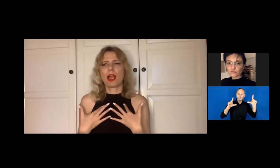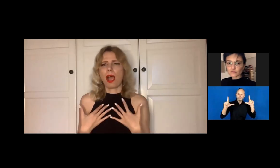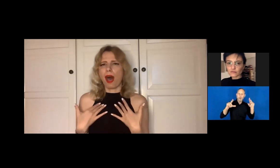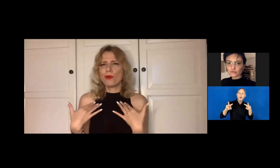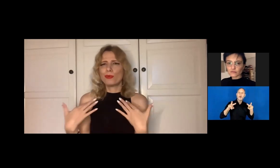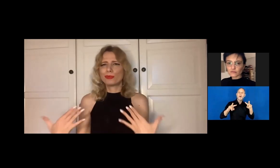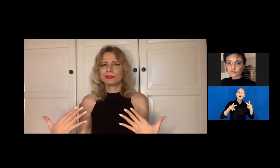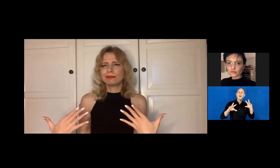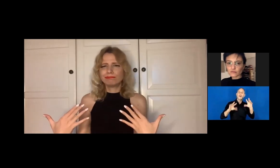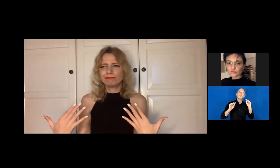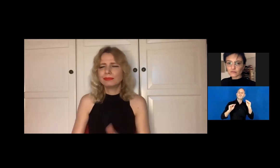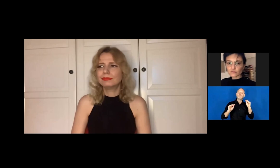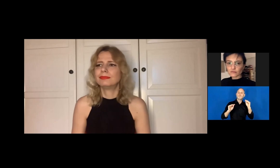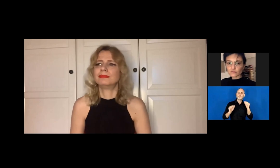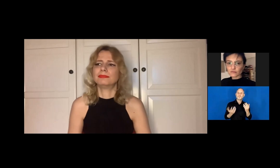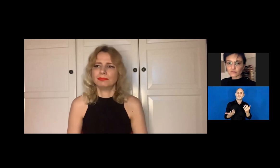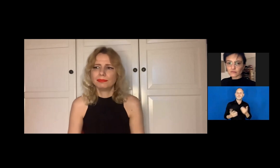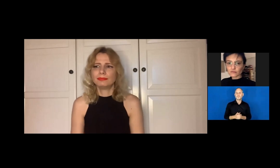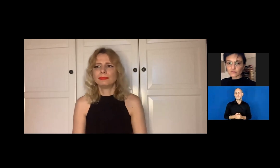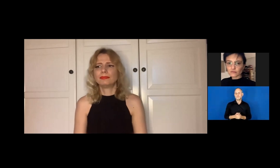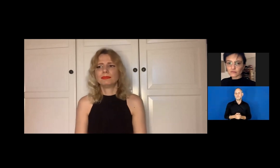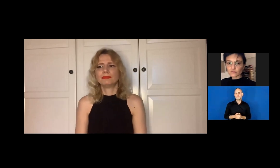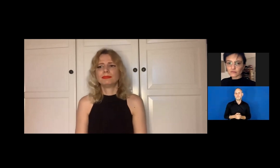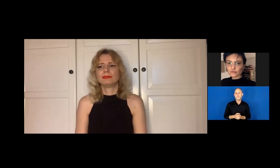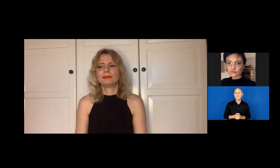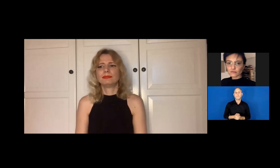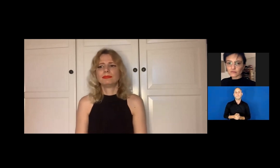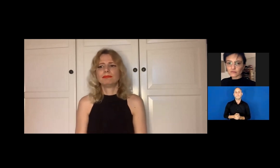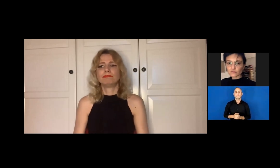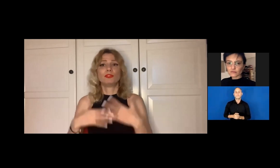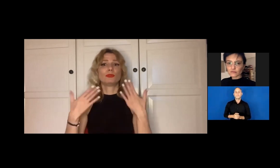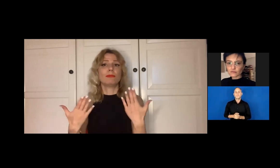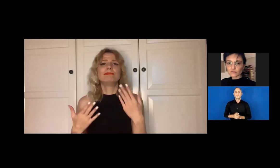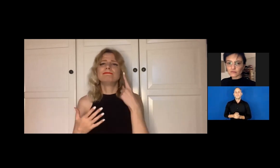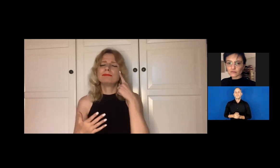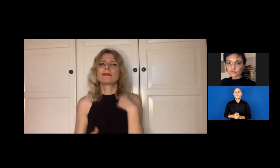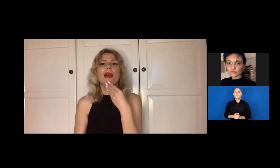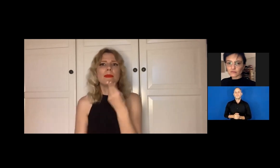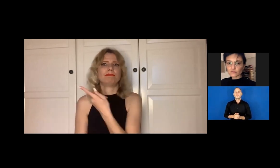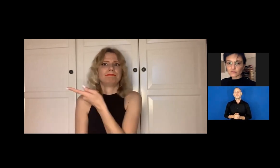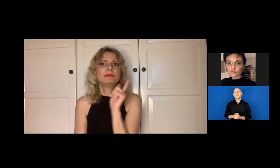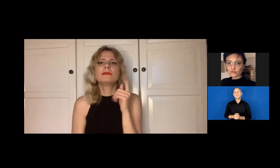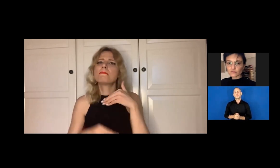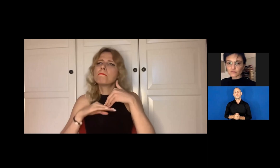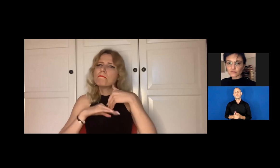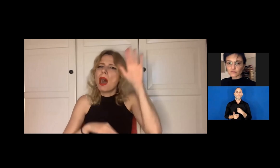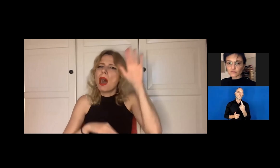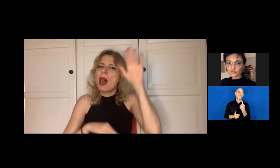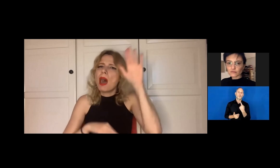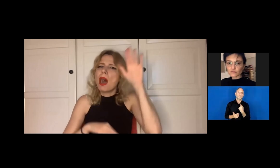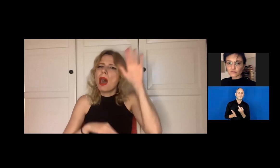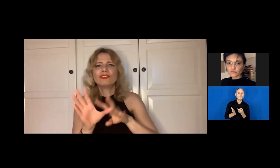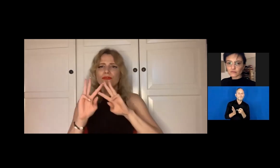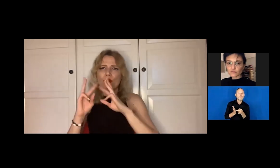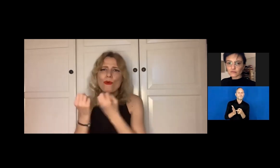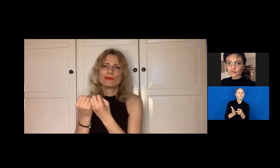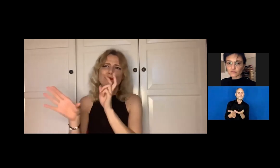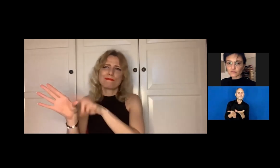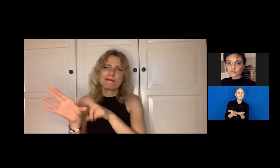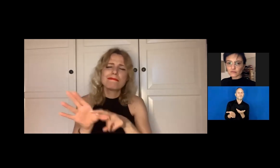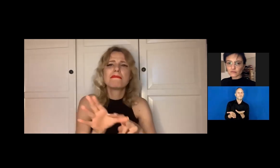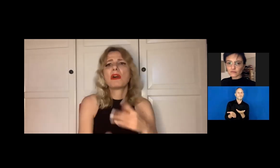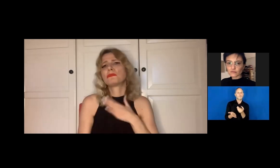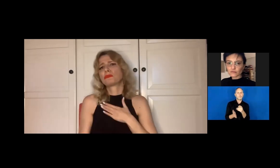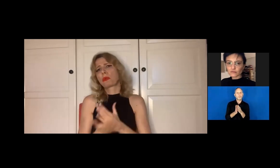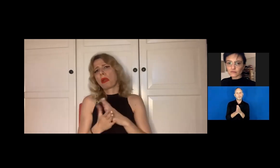but if you really express the message with your body, it can become a very great success.